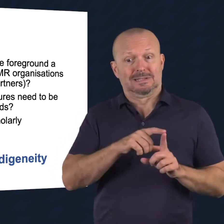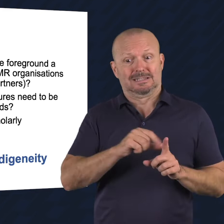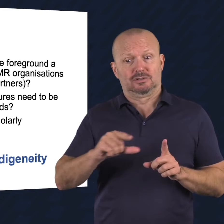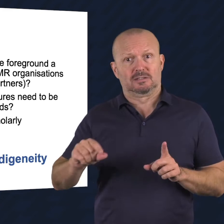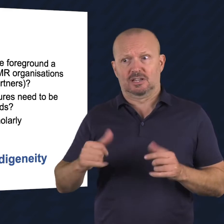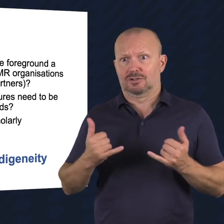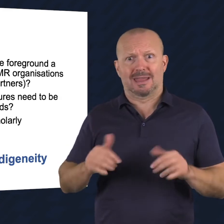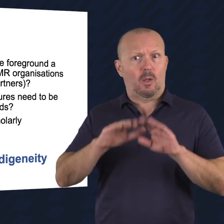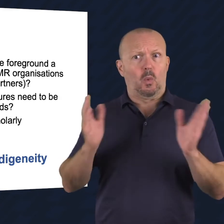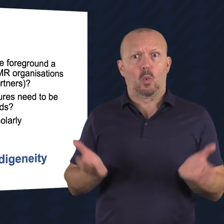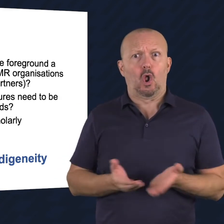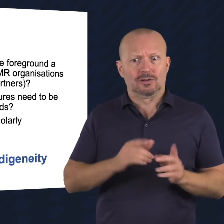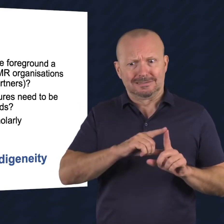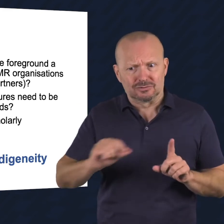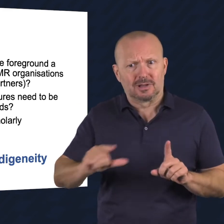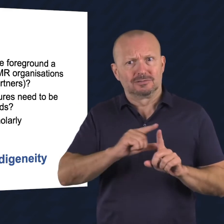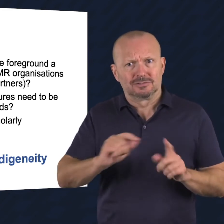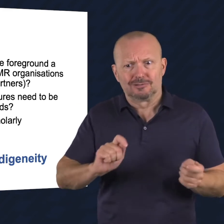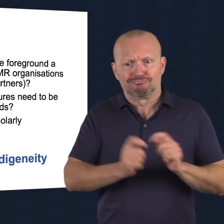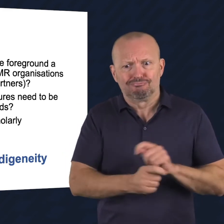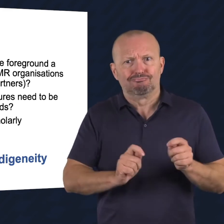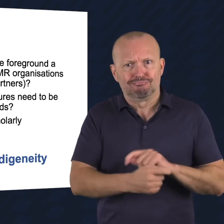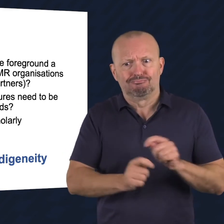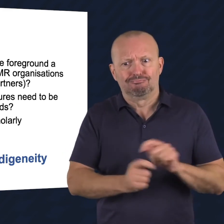and with digitisation initiatives in full swing around the globe,